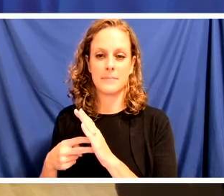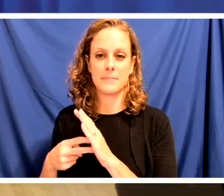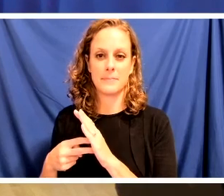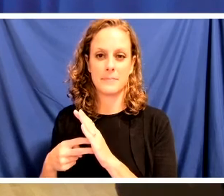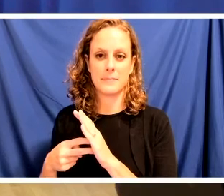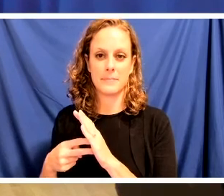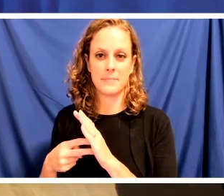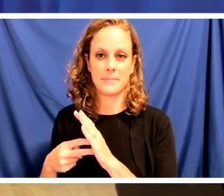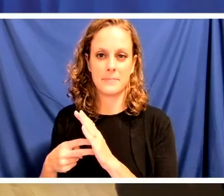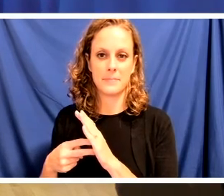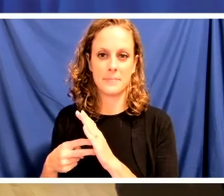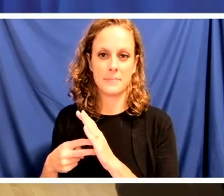programs that have been put together.